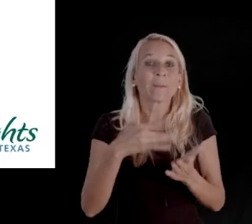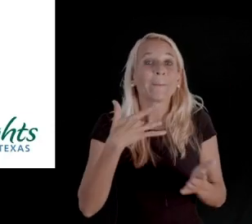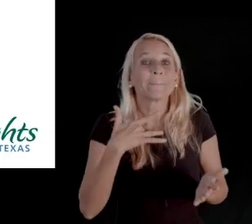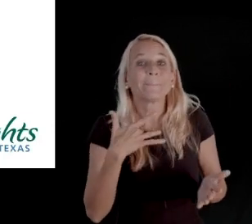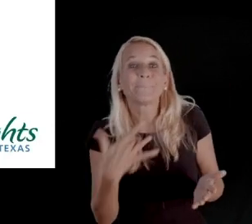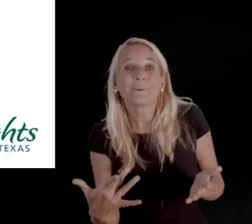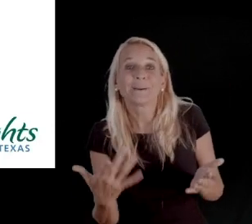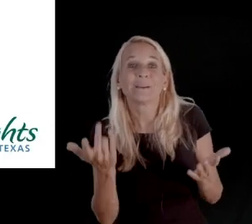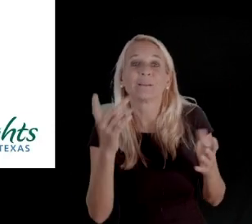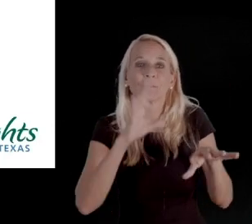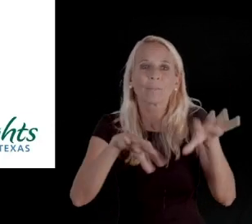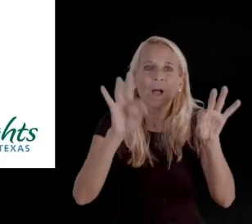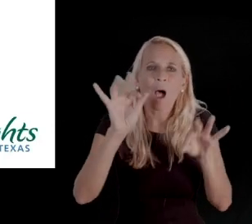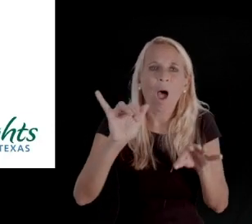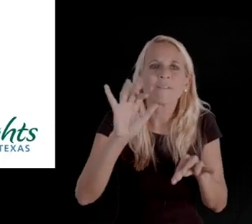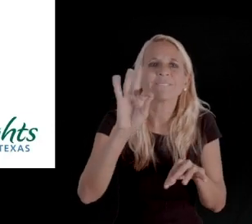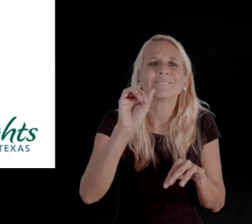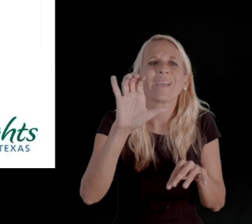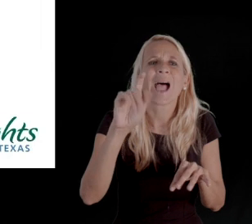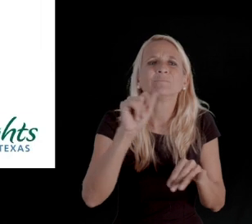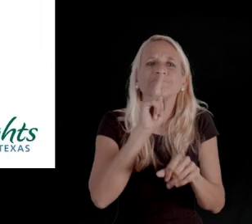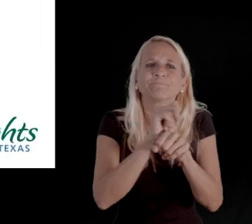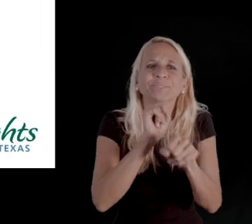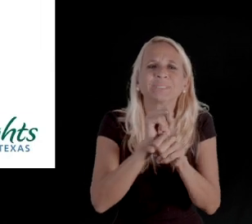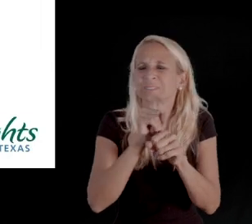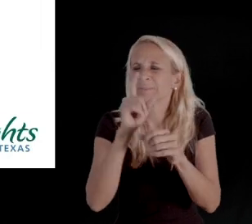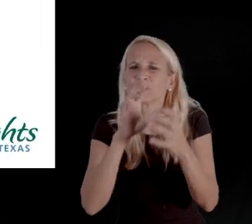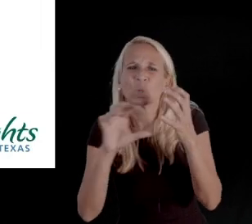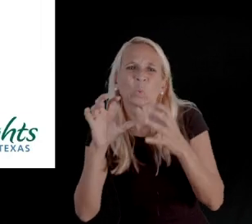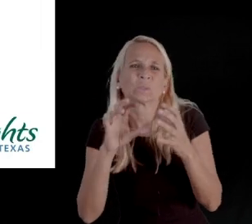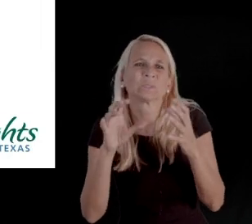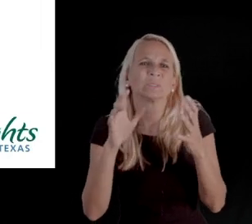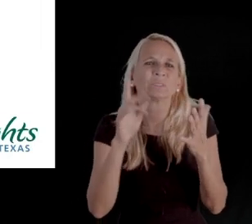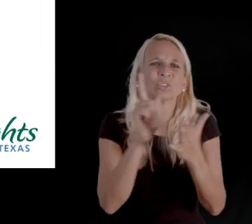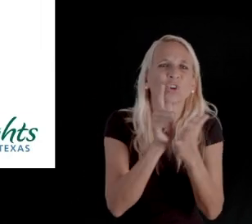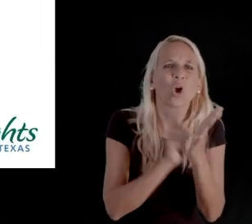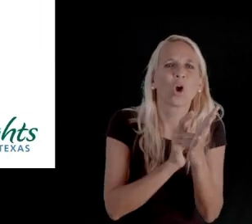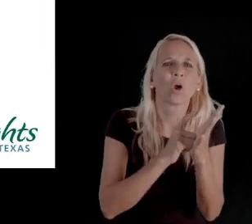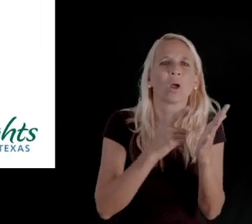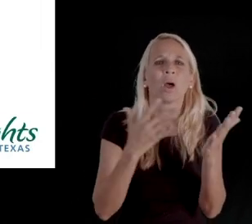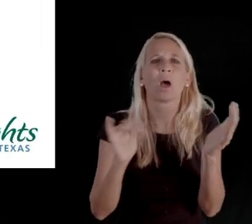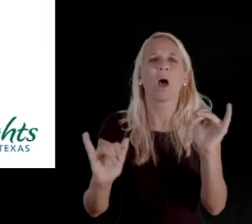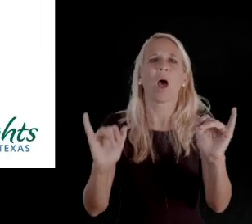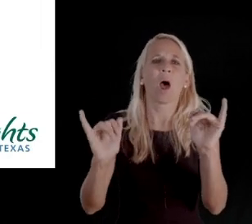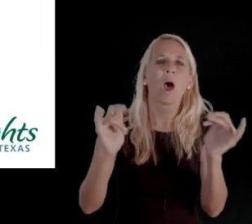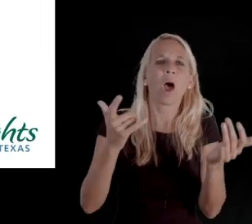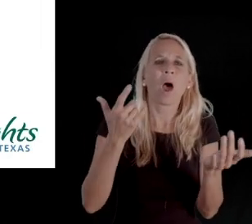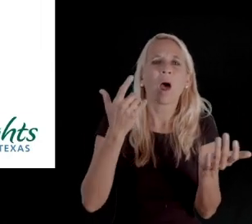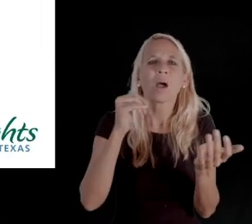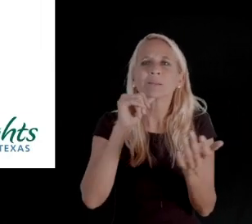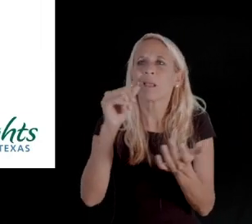it'll have findings of facts and the conclusions of law. The findings of facts are often things that weren't ever in